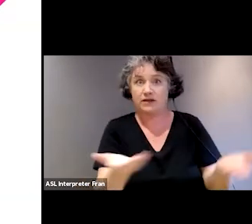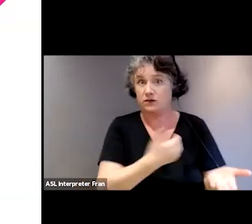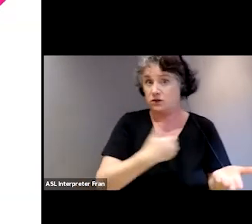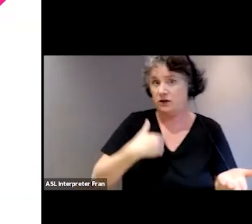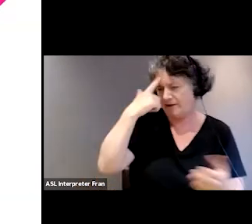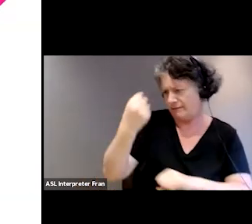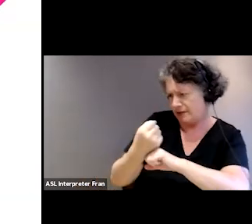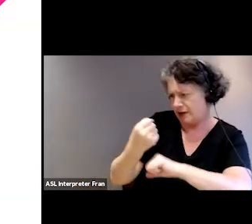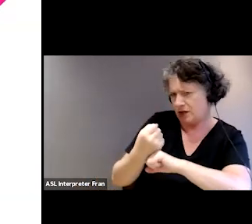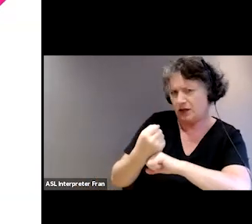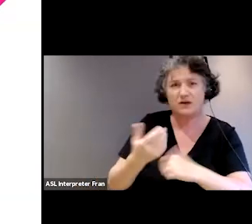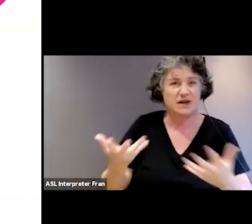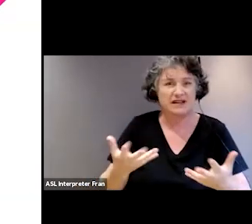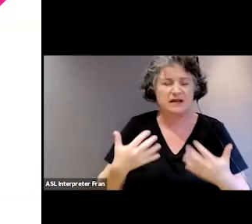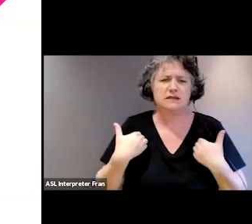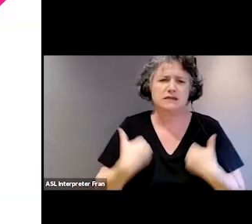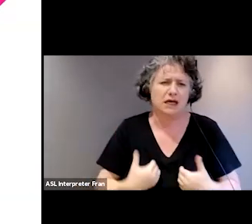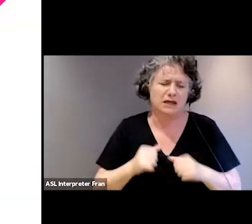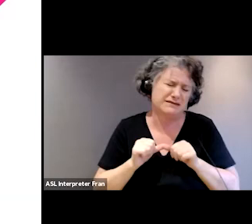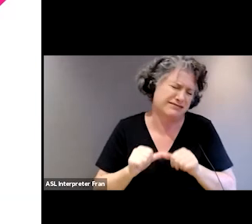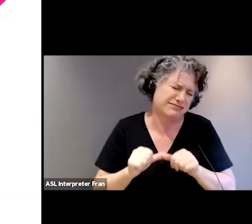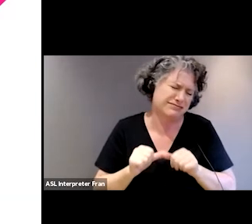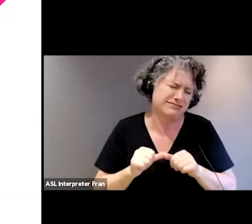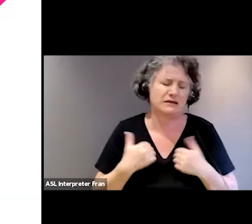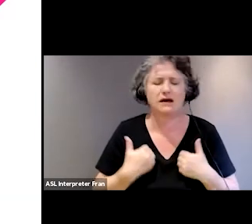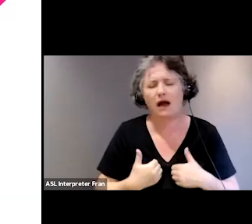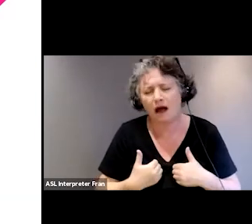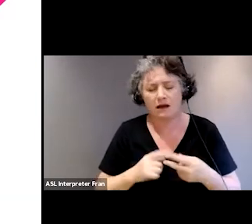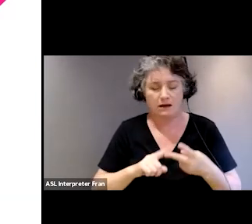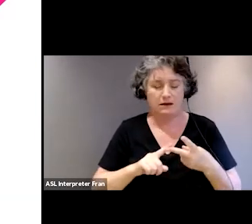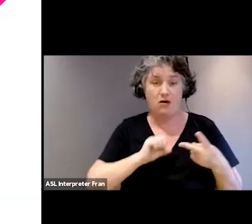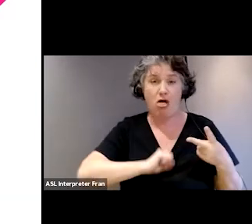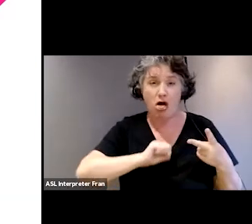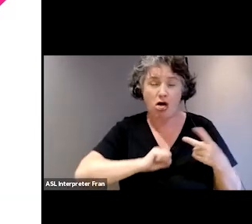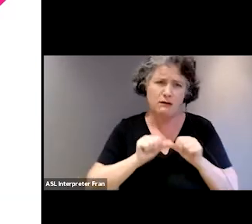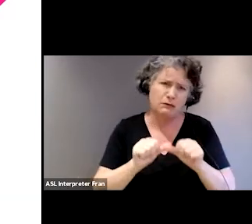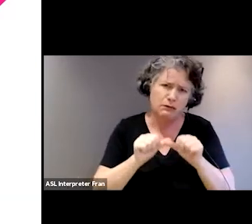just to slow down a little bit ? Thank you so much.